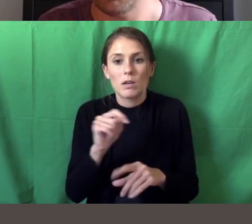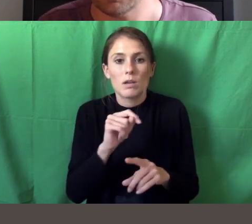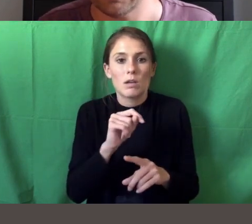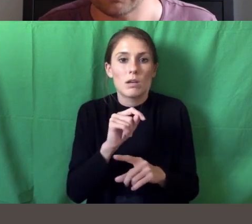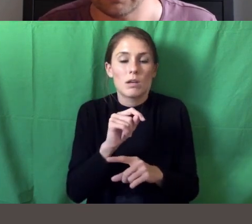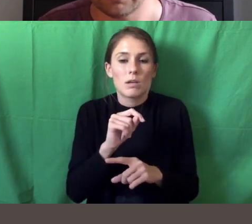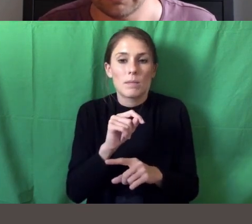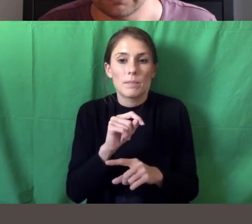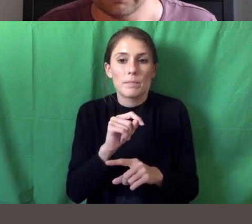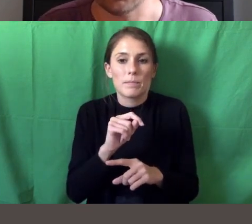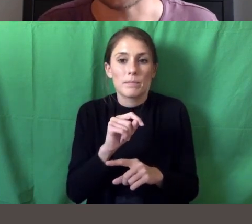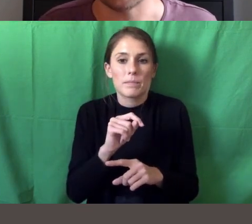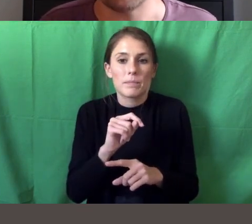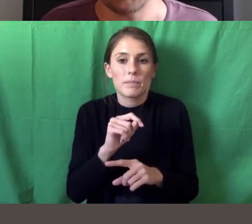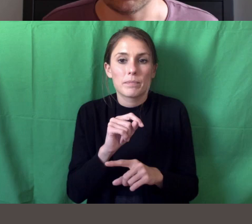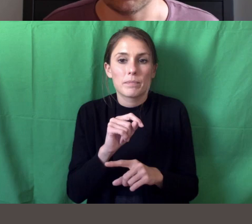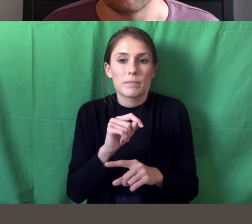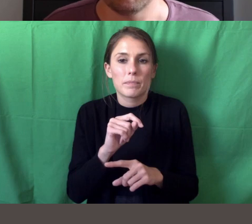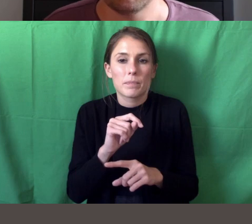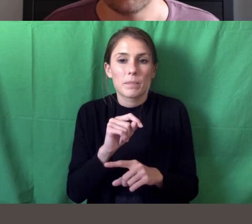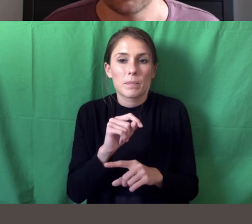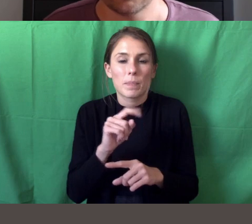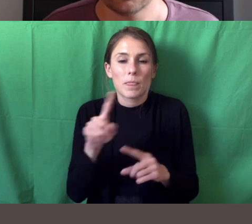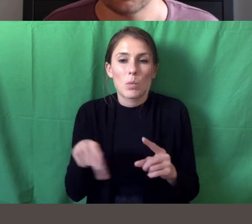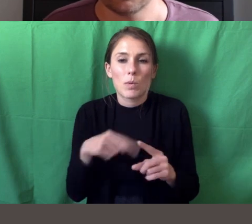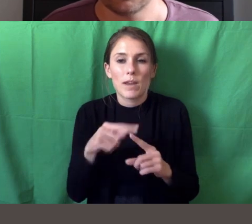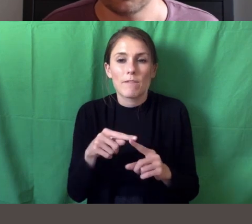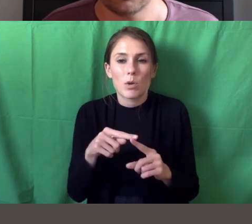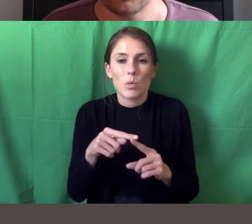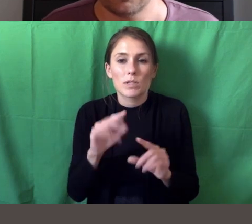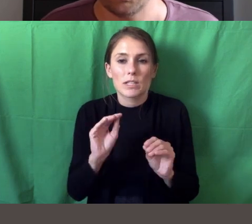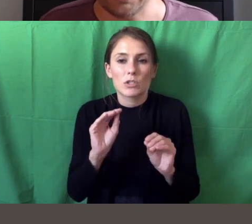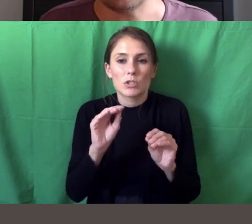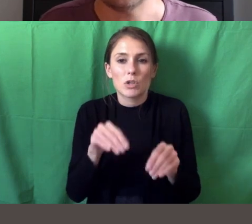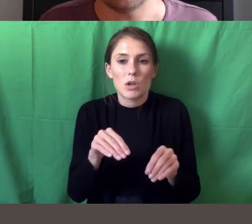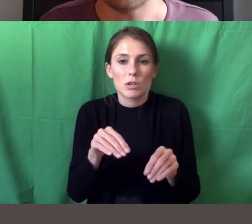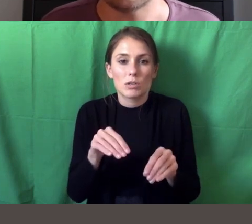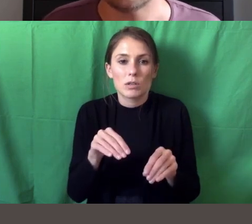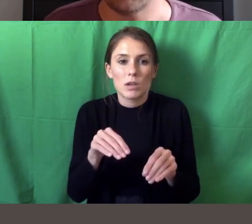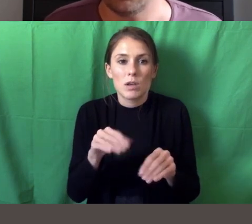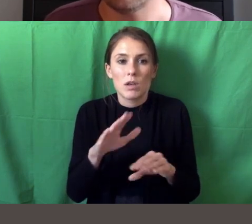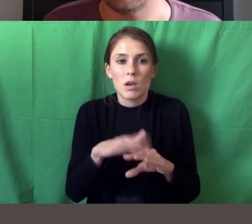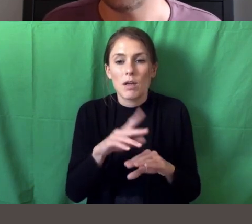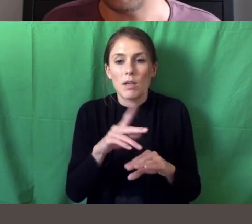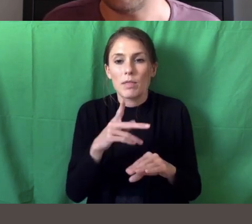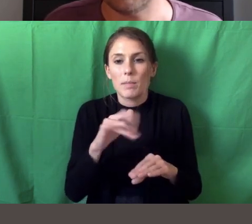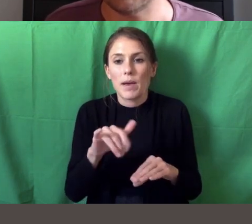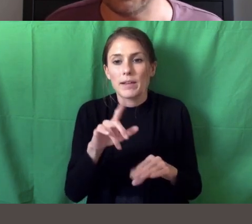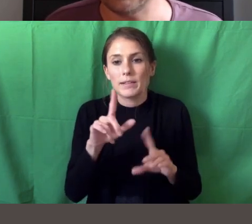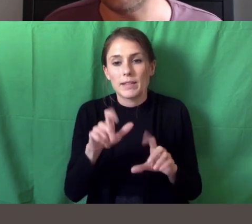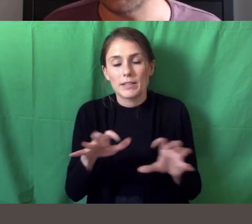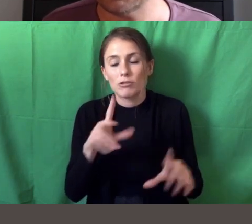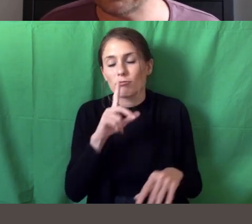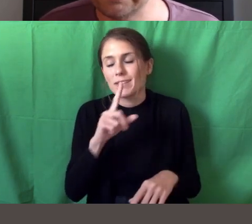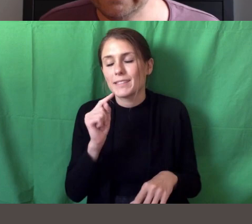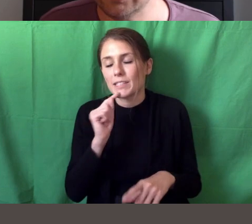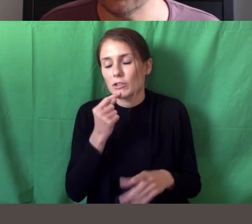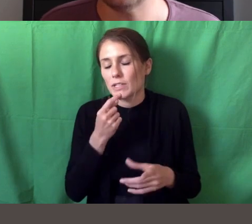to do it, import it, there was an import error. tox was broke. Whenever it was installed along